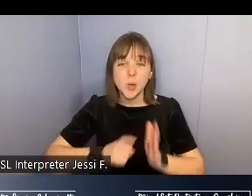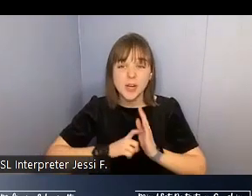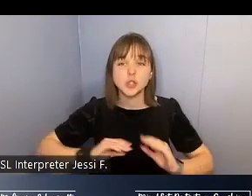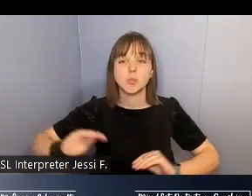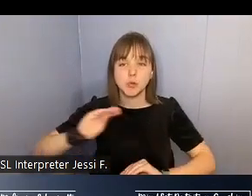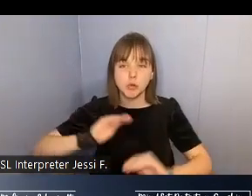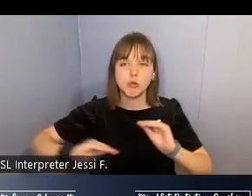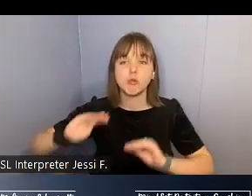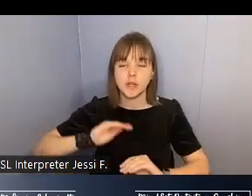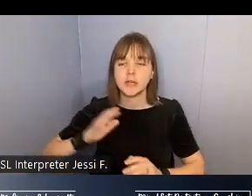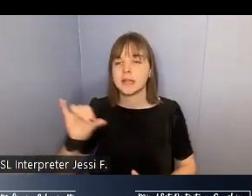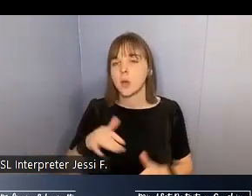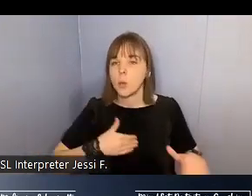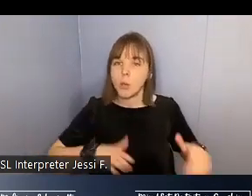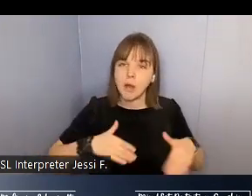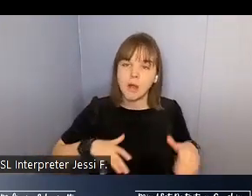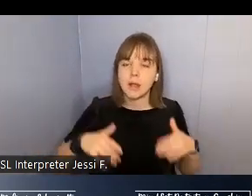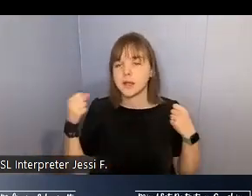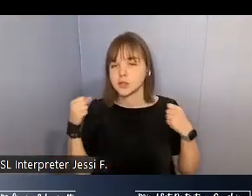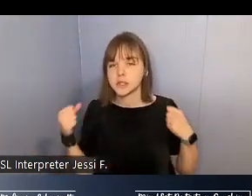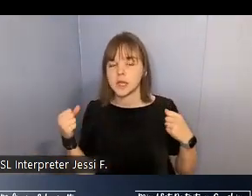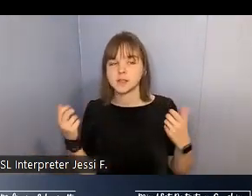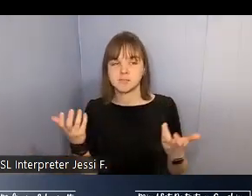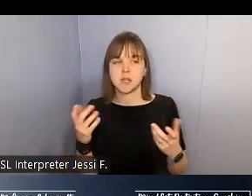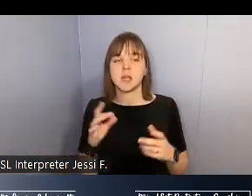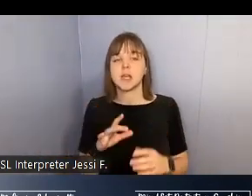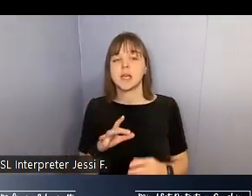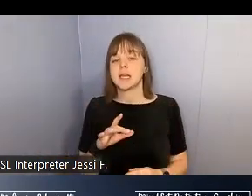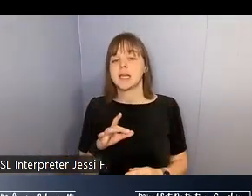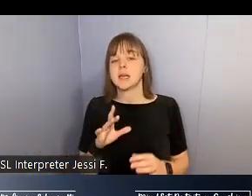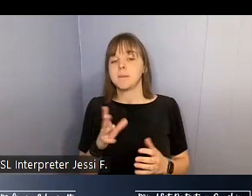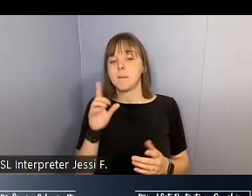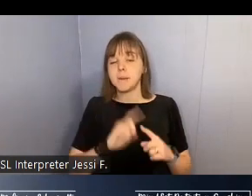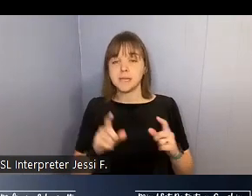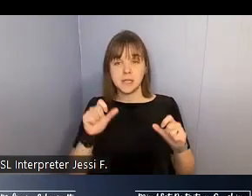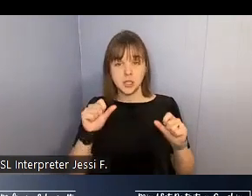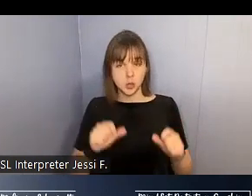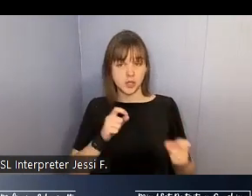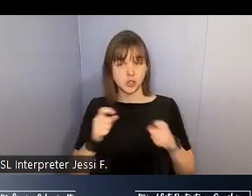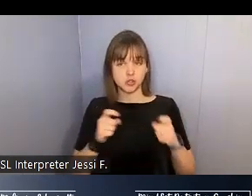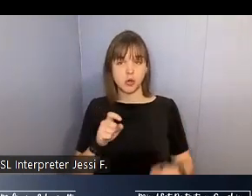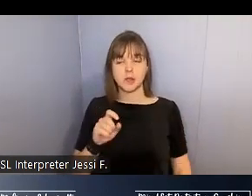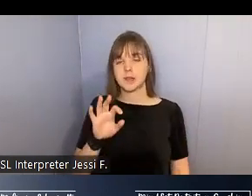But what is negotiable is the frequency, intensity, time, or type. The reps, the sets, what you choose to do,